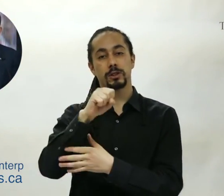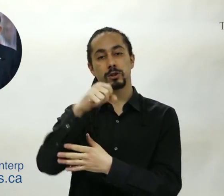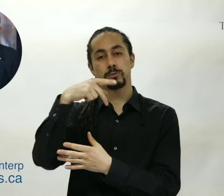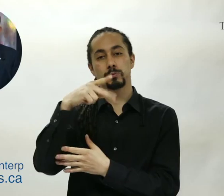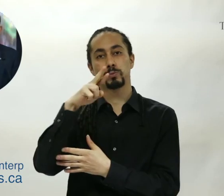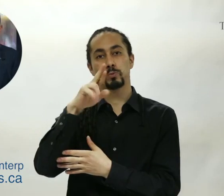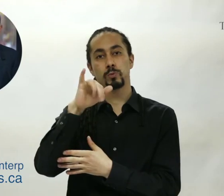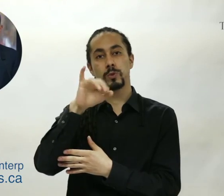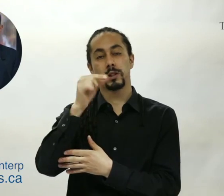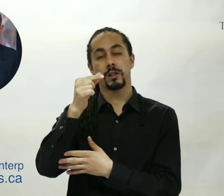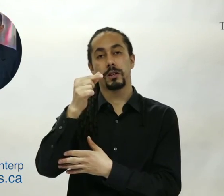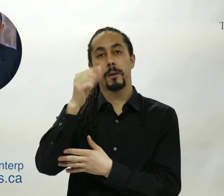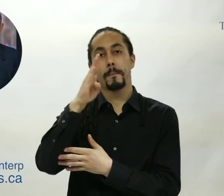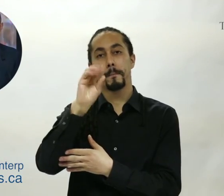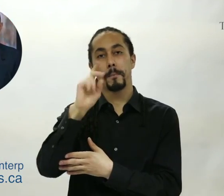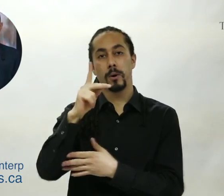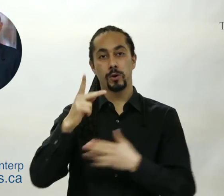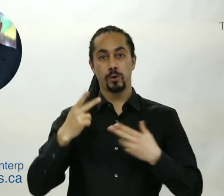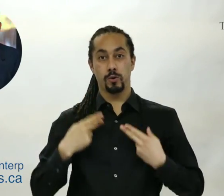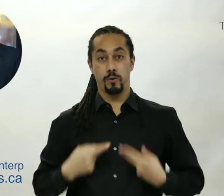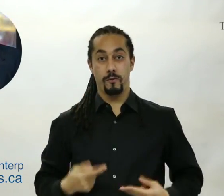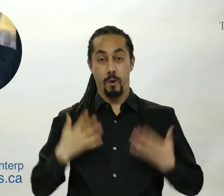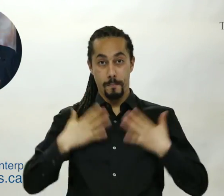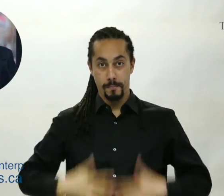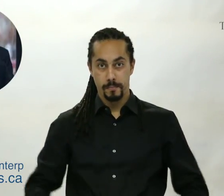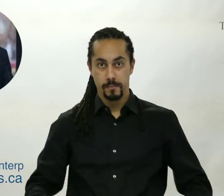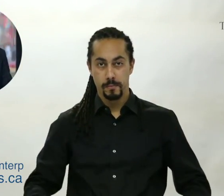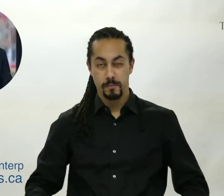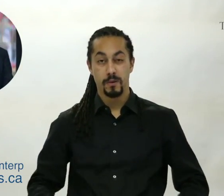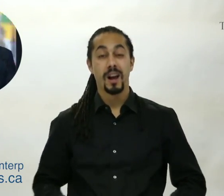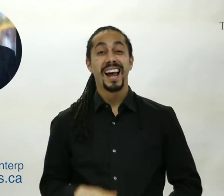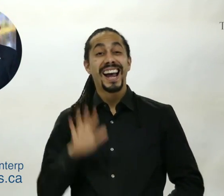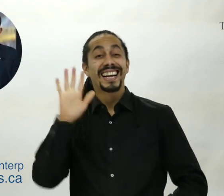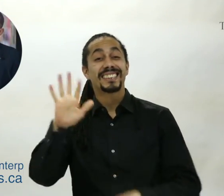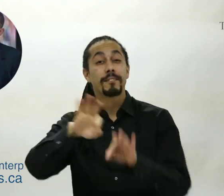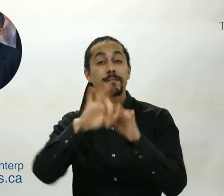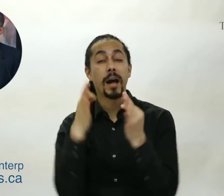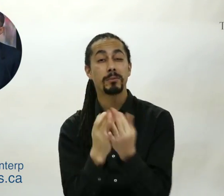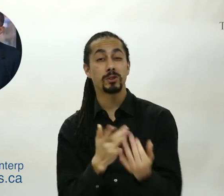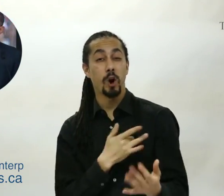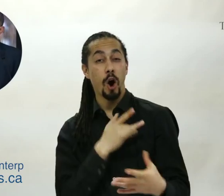turning his family's heartbreak into a call to confront HIV/AIDS --